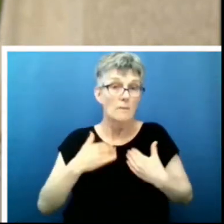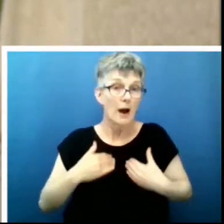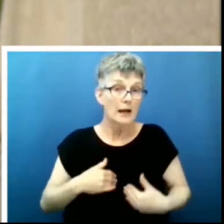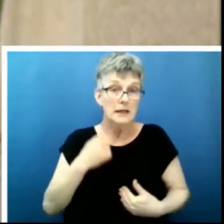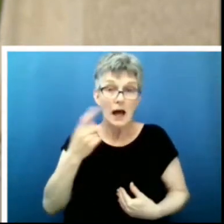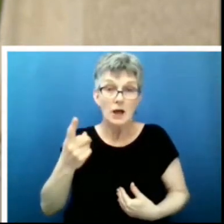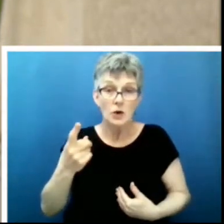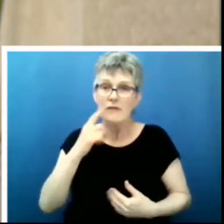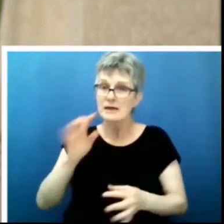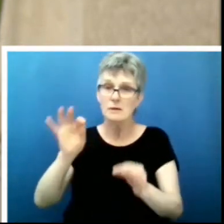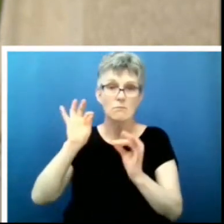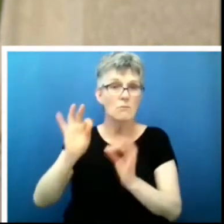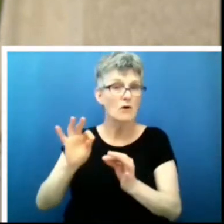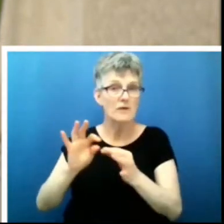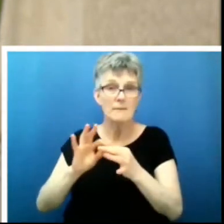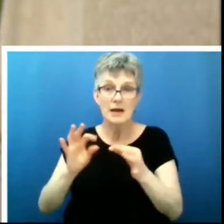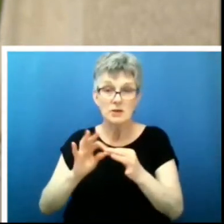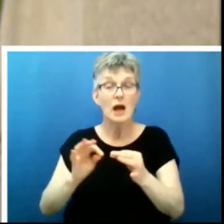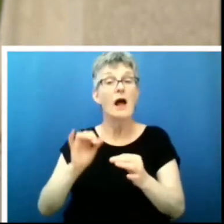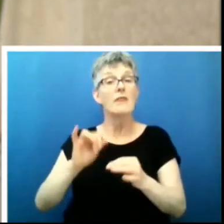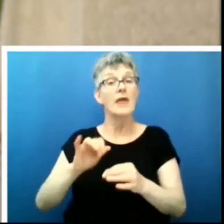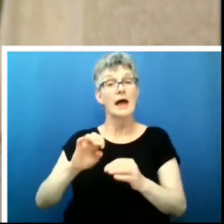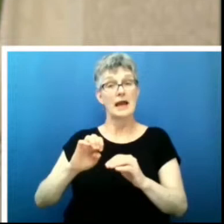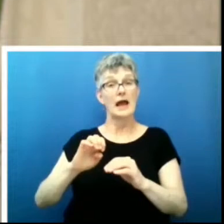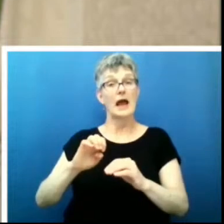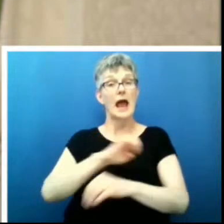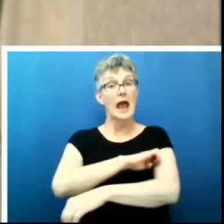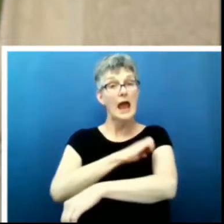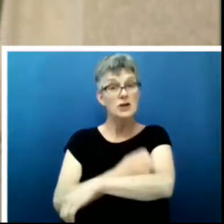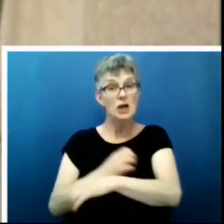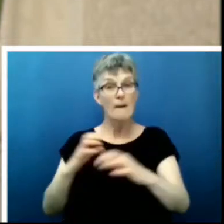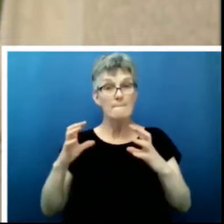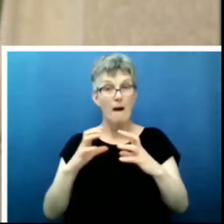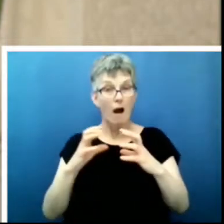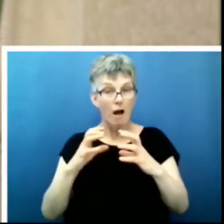just into your heart, you can put it into your brain or put it into your gut, your power center.